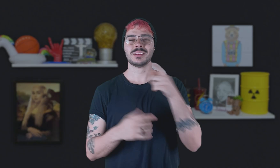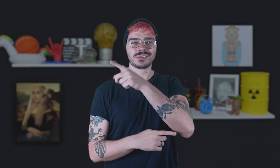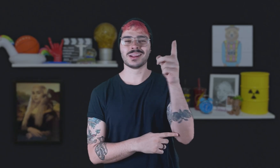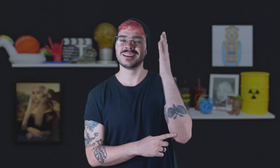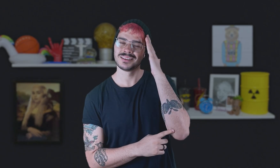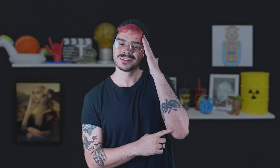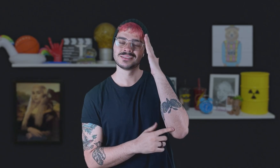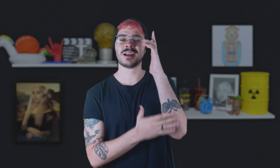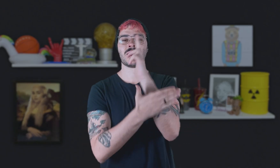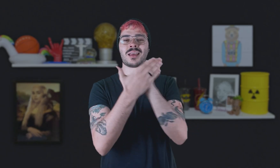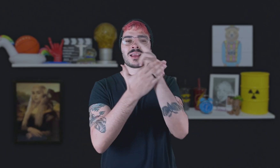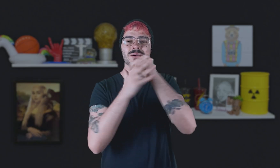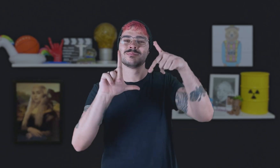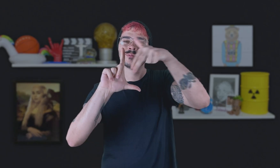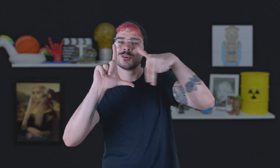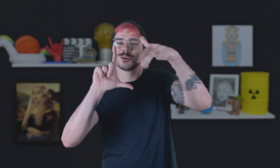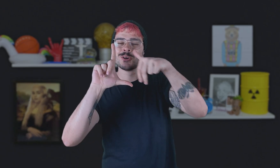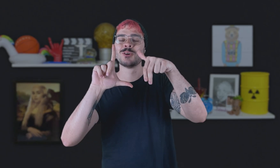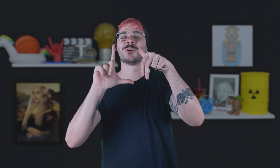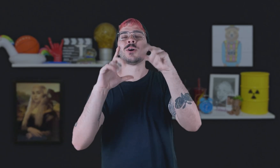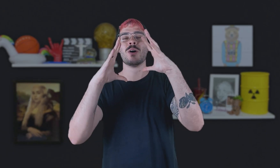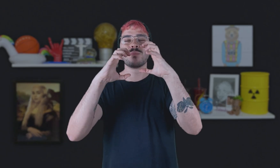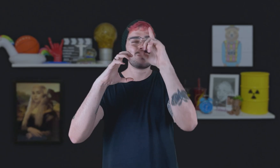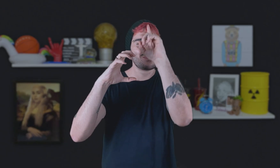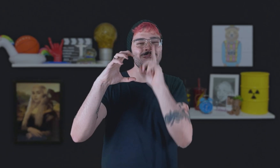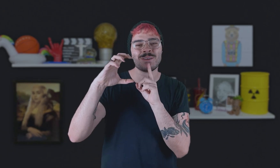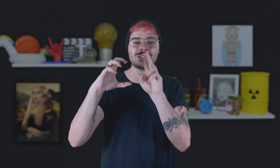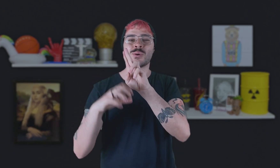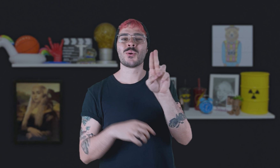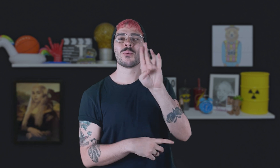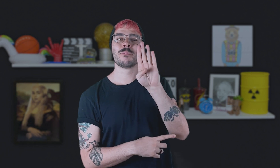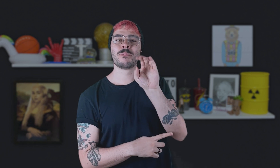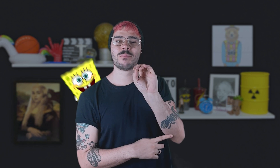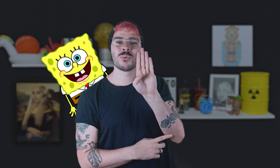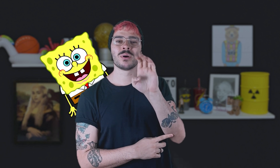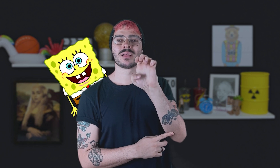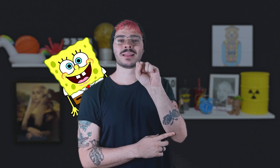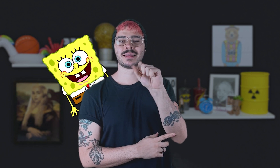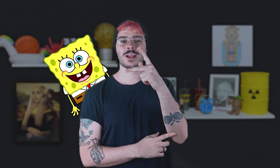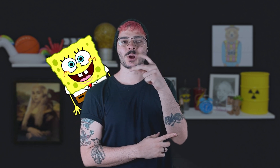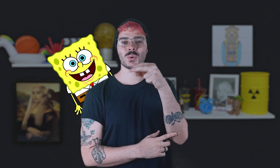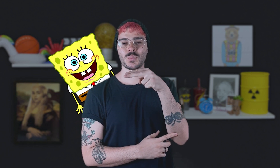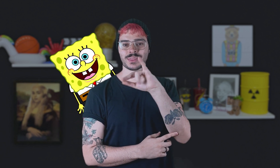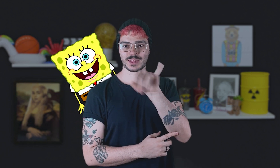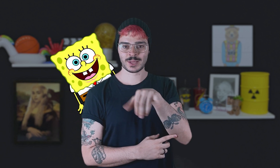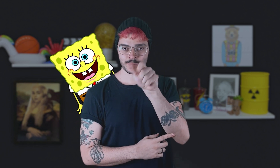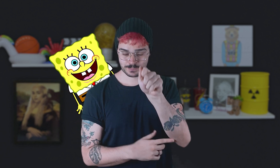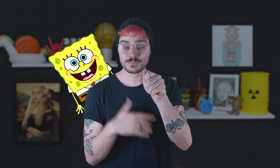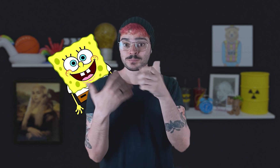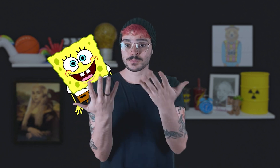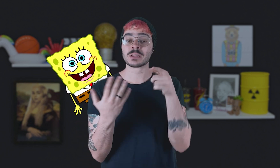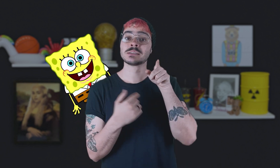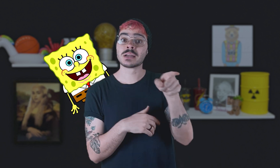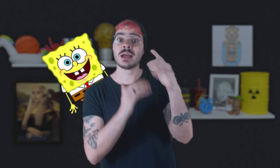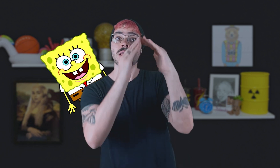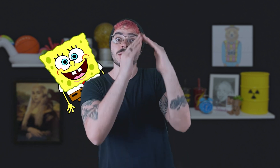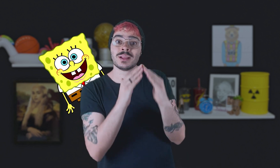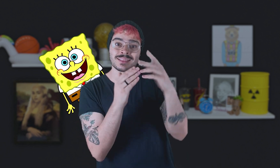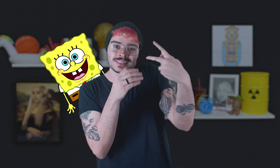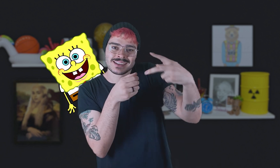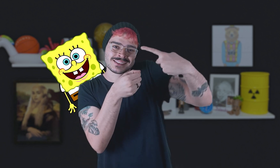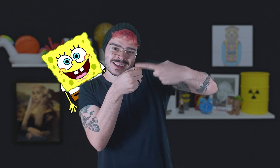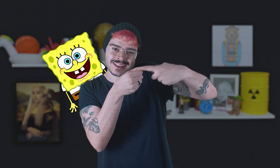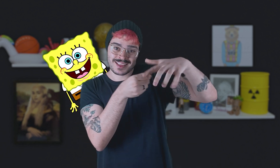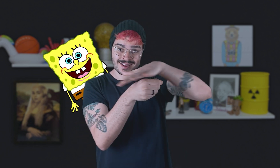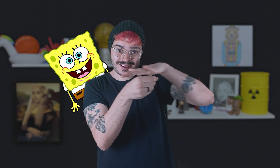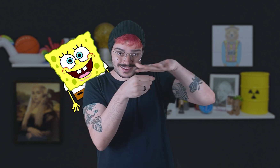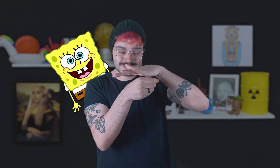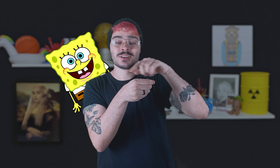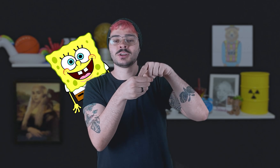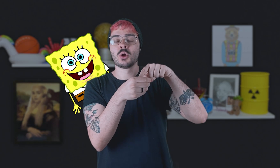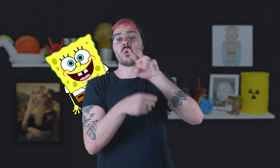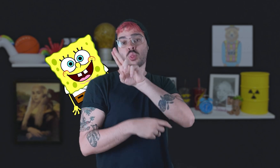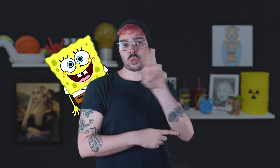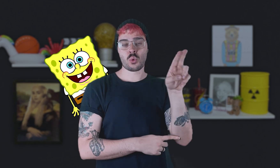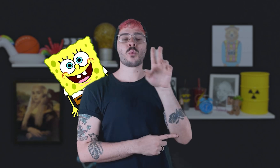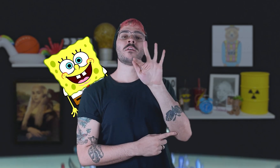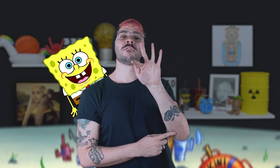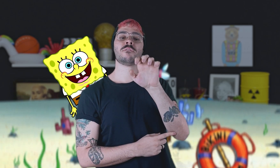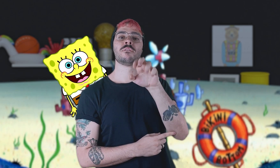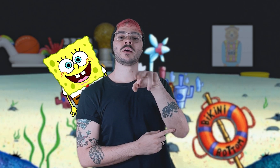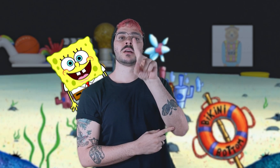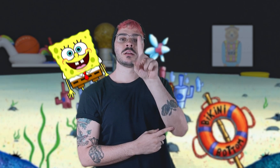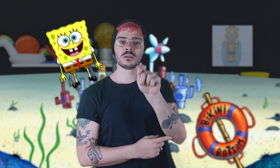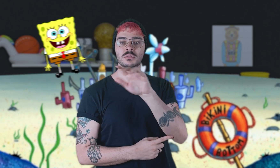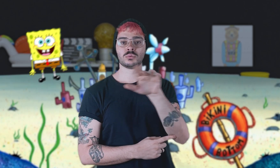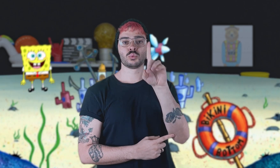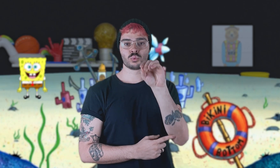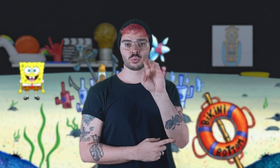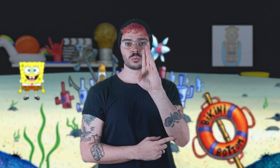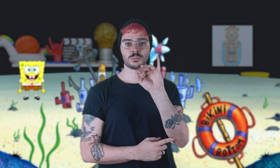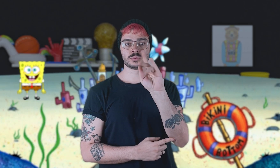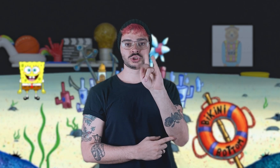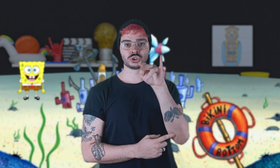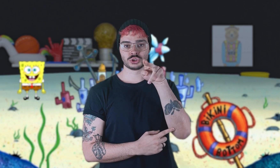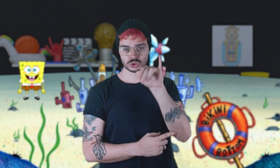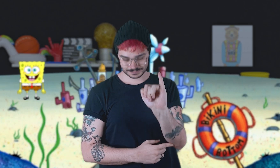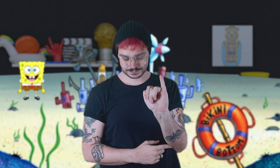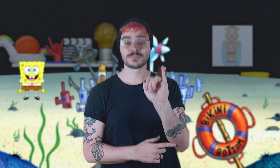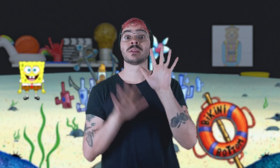You know that town called Bikini Bottom that SpongeBob lives in?